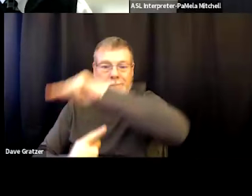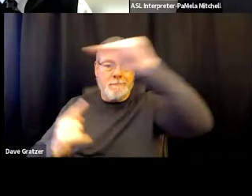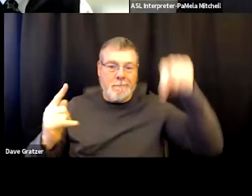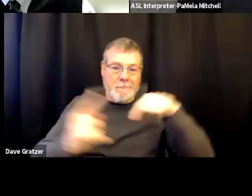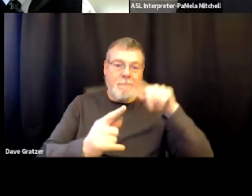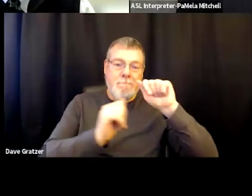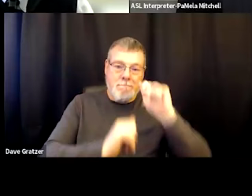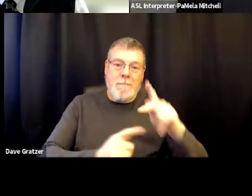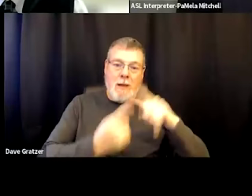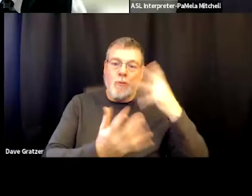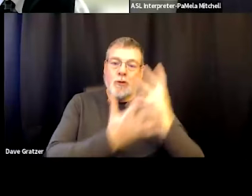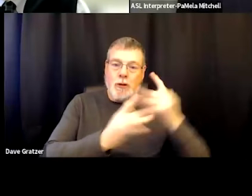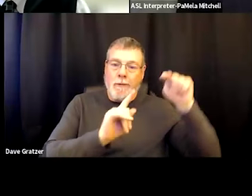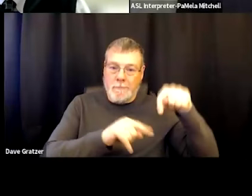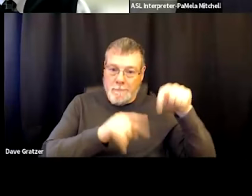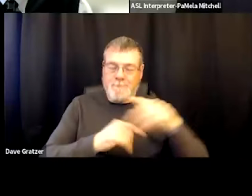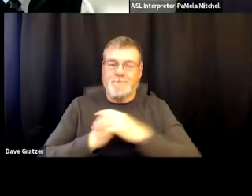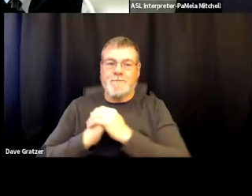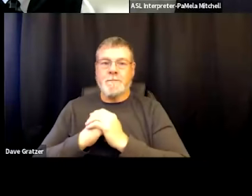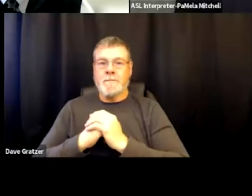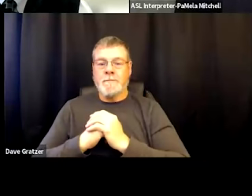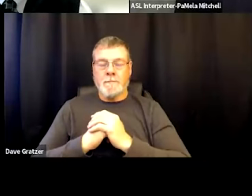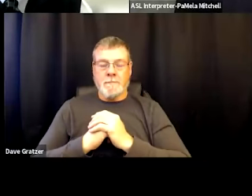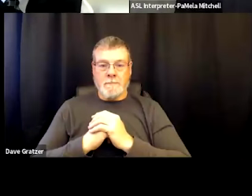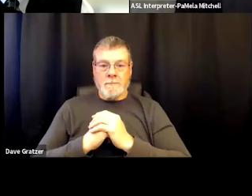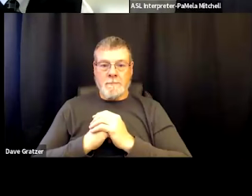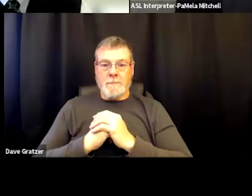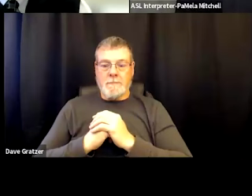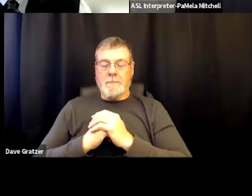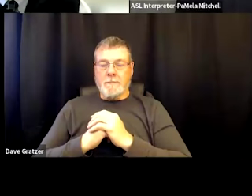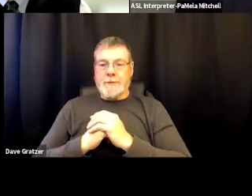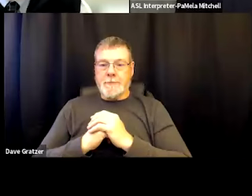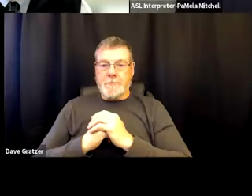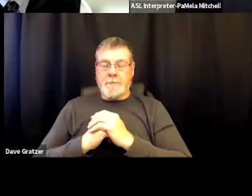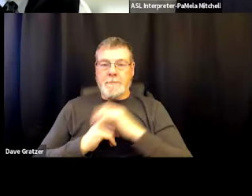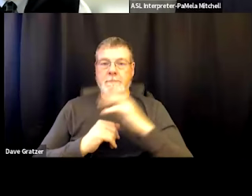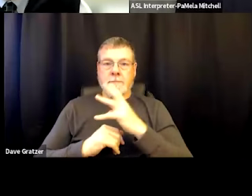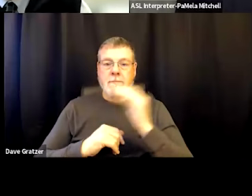back through the very expensive correctional system in our states and the federal system.